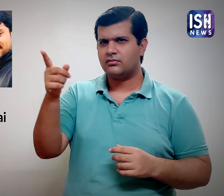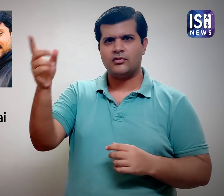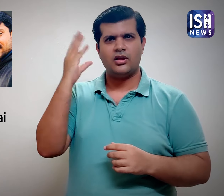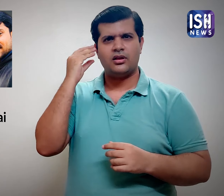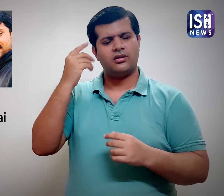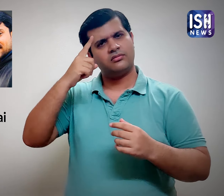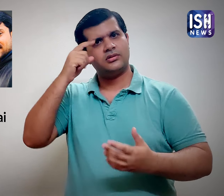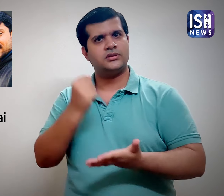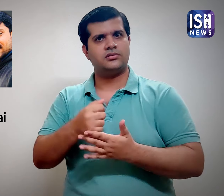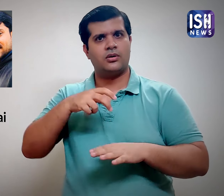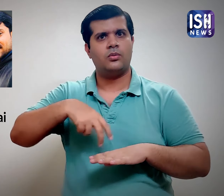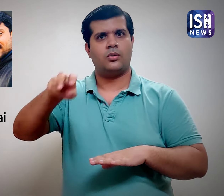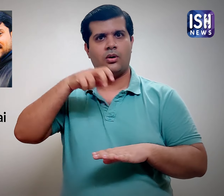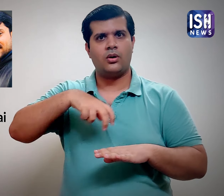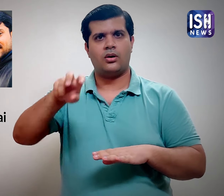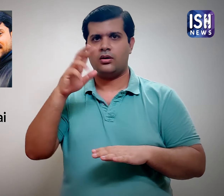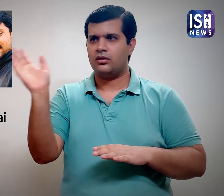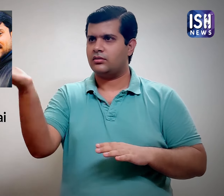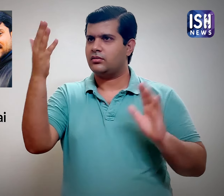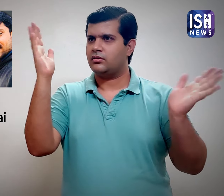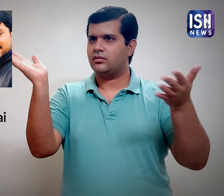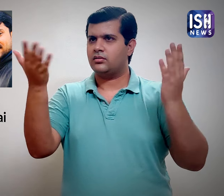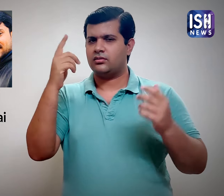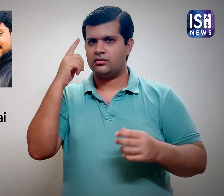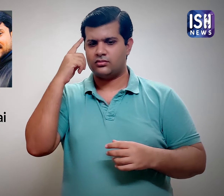He saw many Hearing people walking.